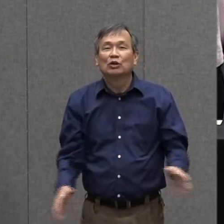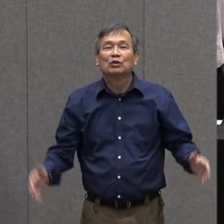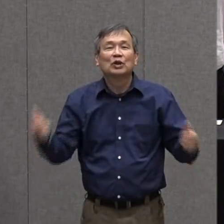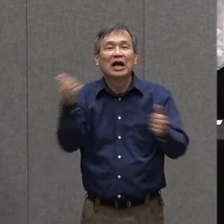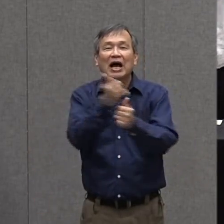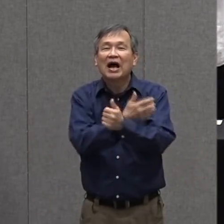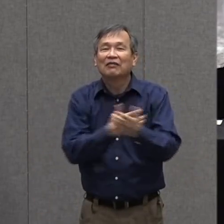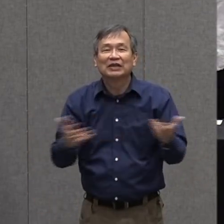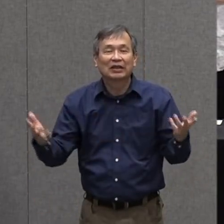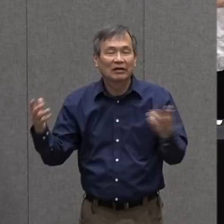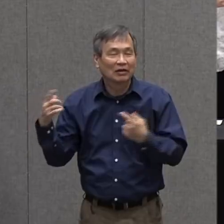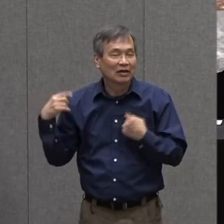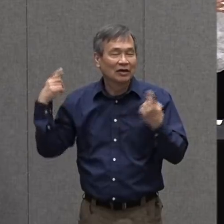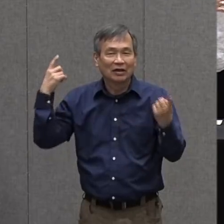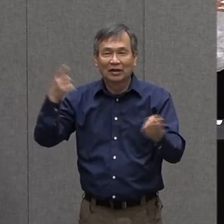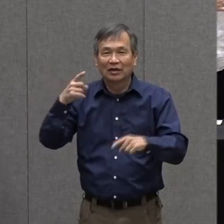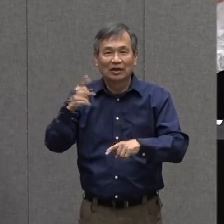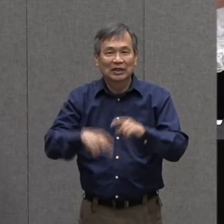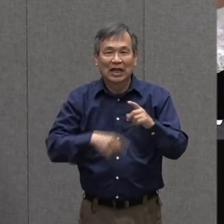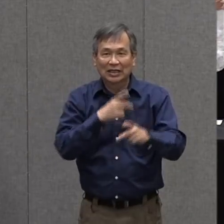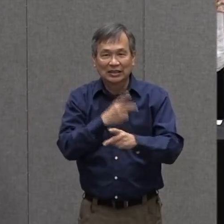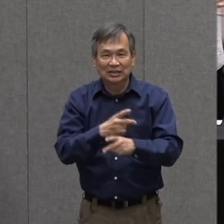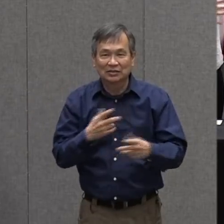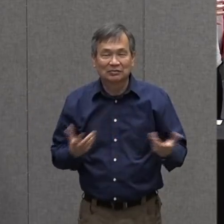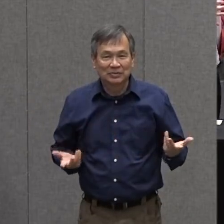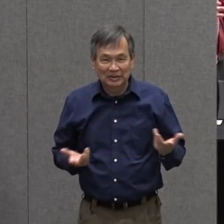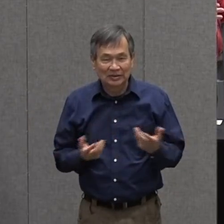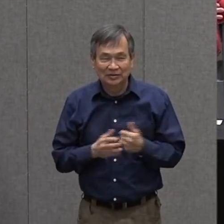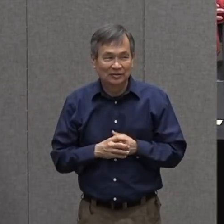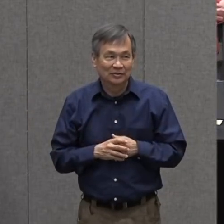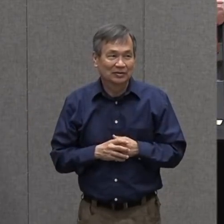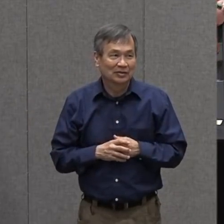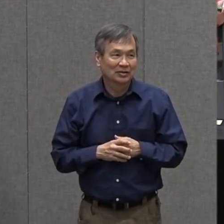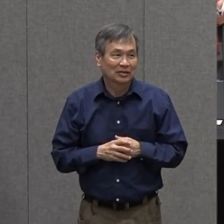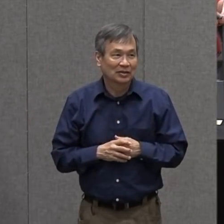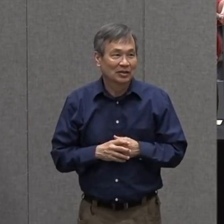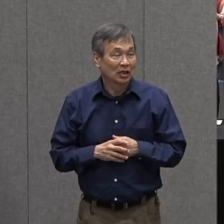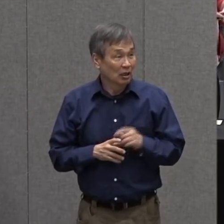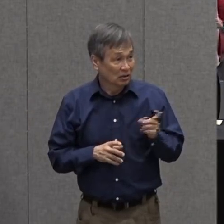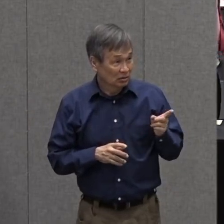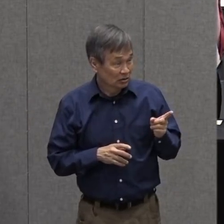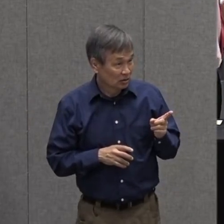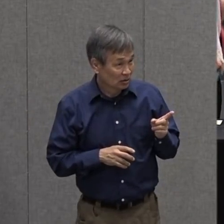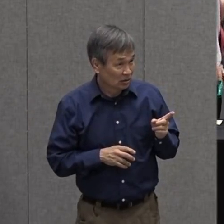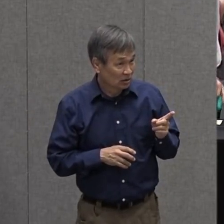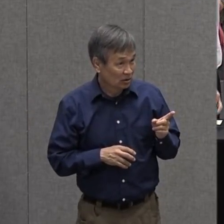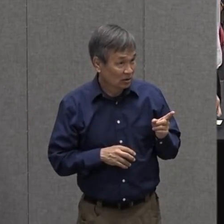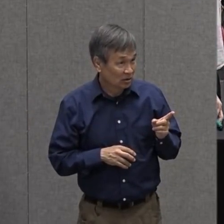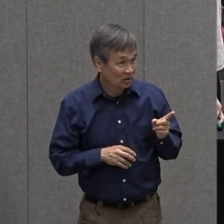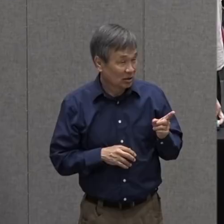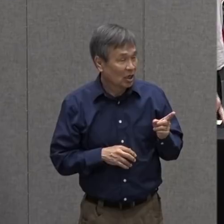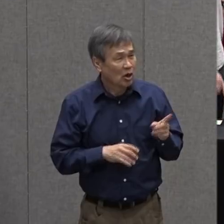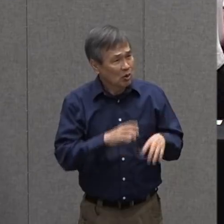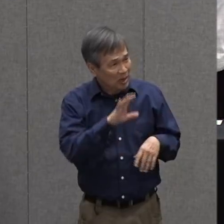Like you don't even get to keep what's on the roll, What I still have. No, no, no, no. Is it not? Seriously, are you telling me that if I roll